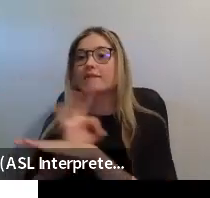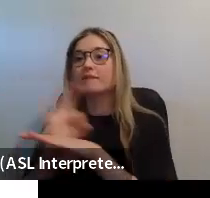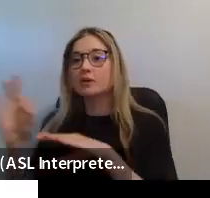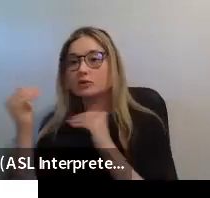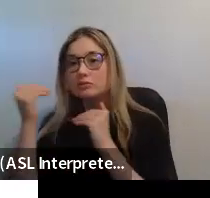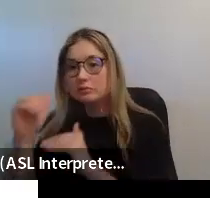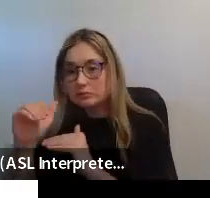So that was a long one, but we wanted to know everything about what you're experiencing.